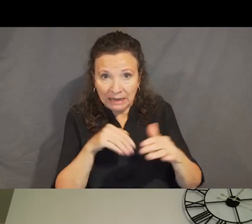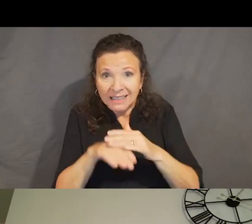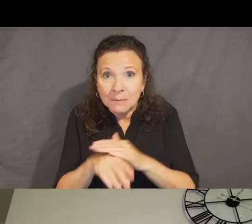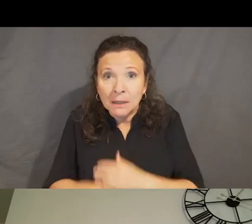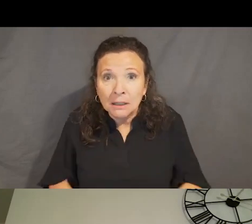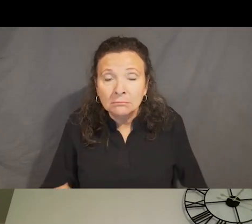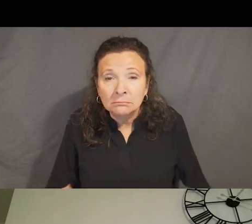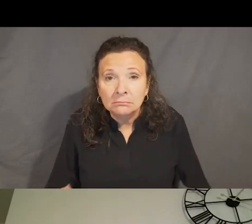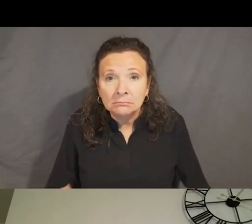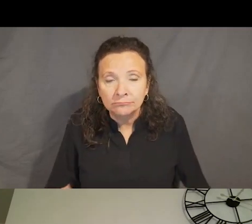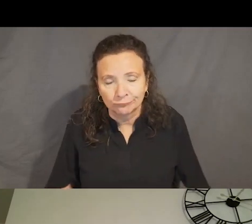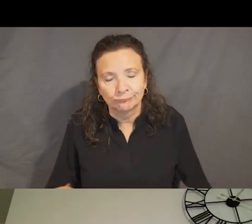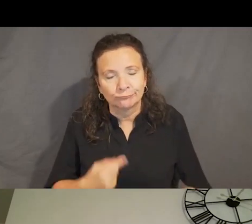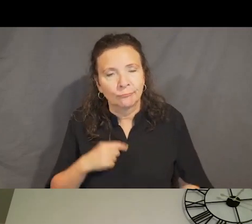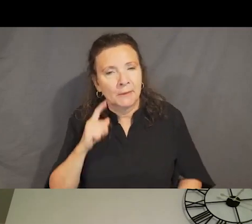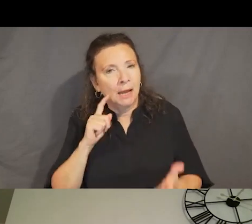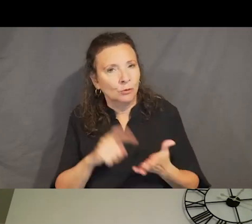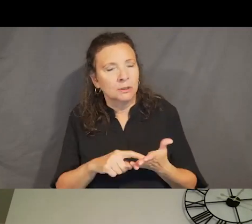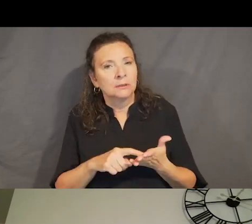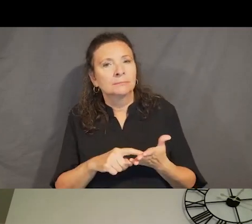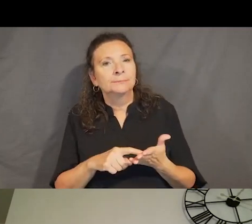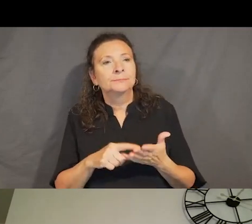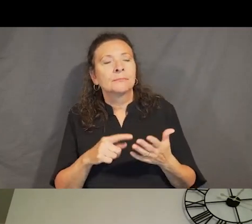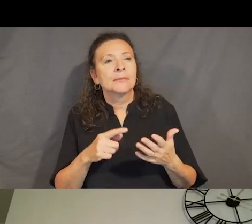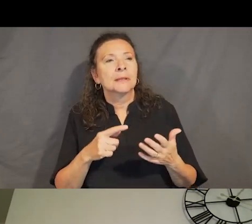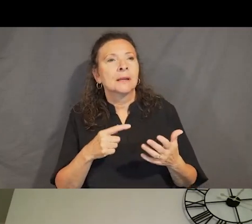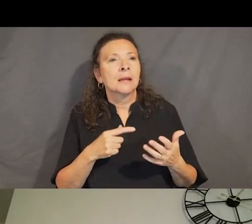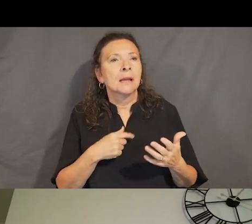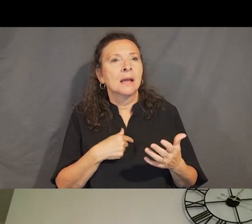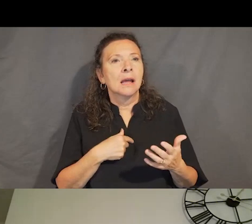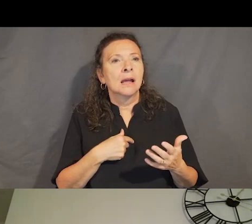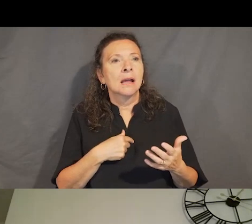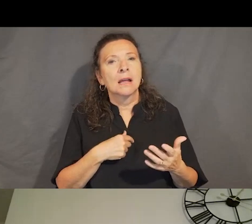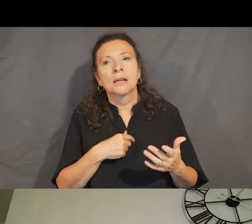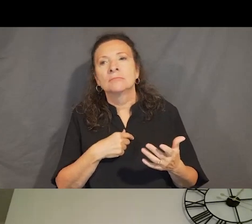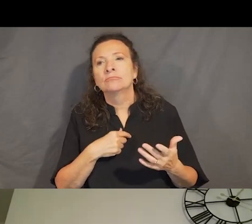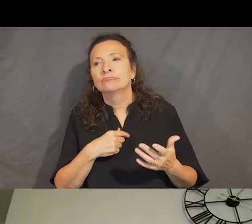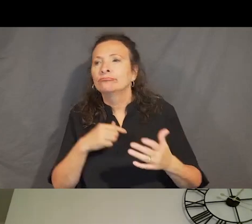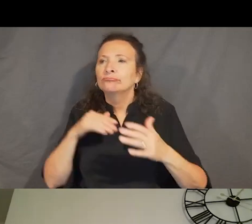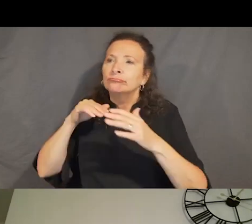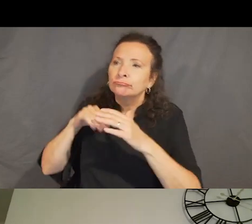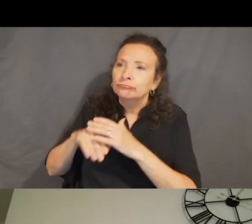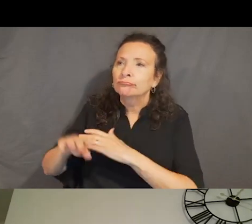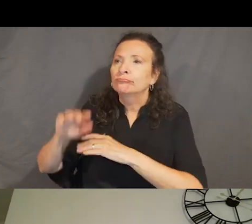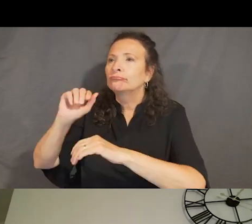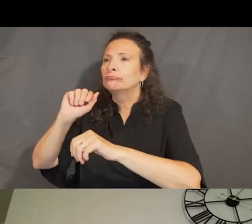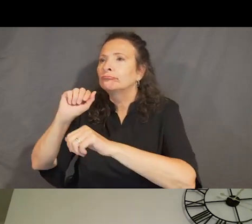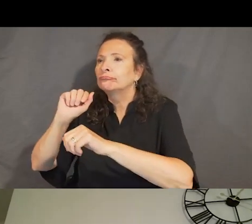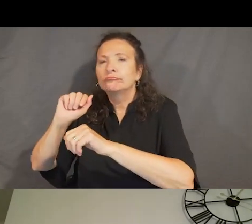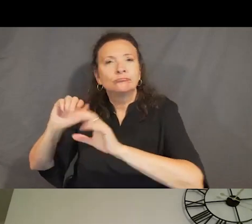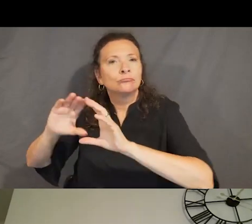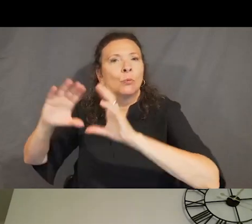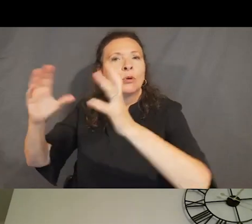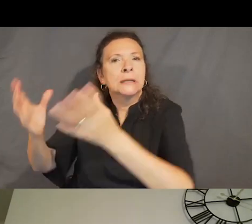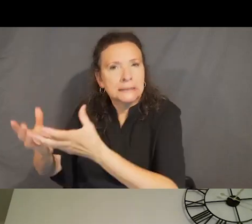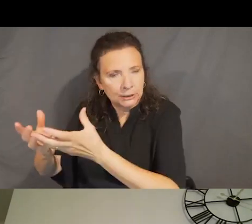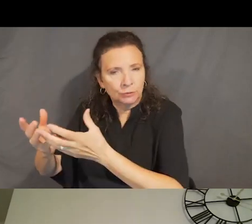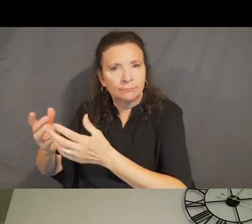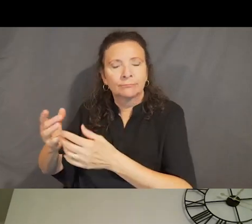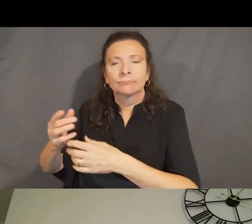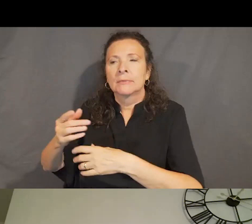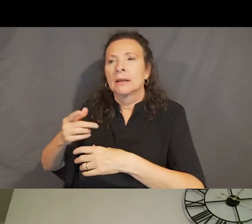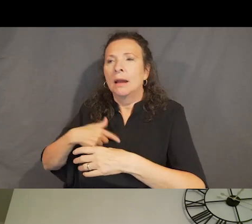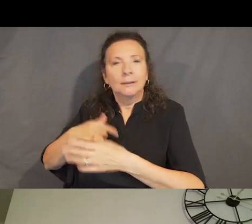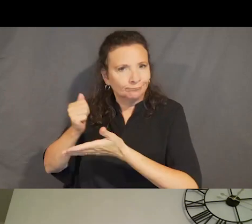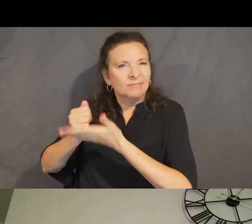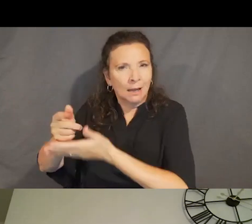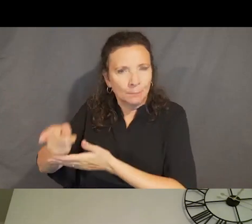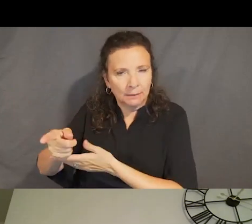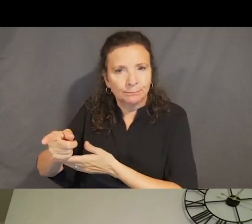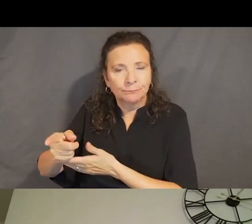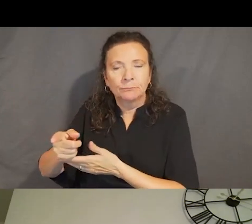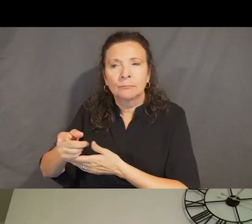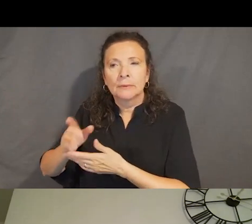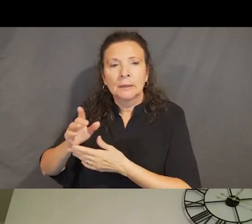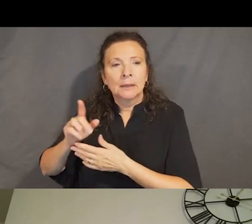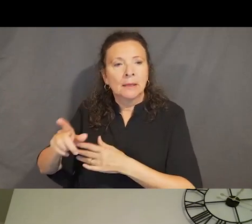when I go to help an organization, their team's first to for accessibility is a checklist of